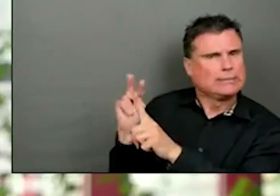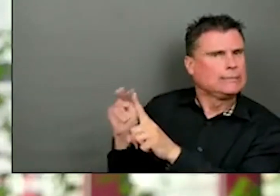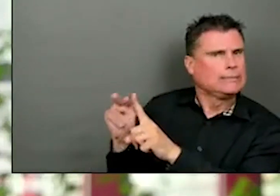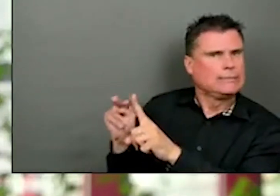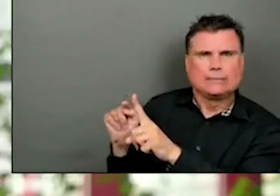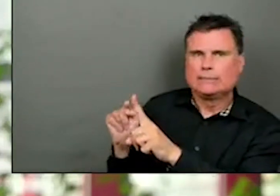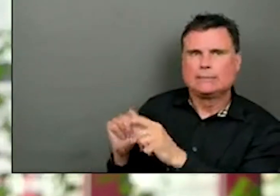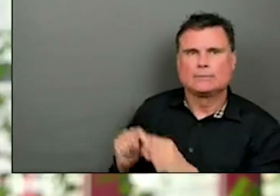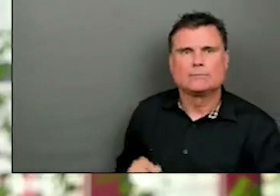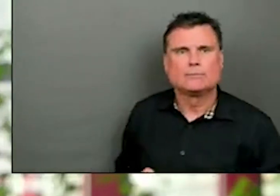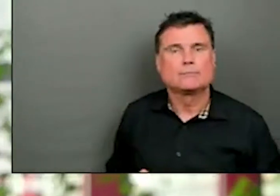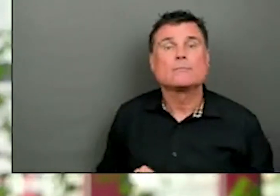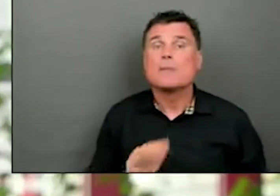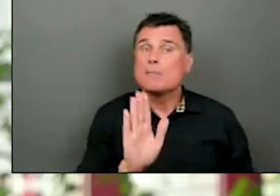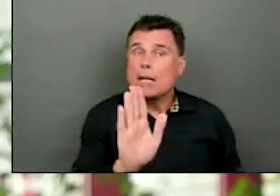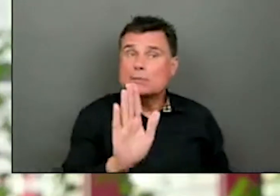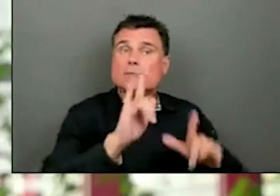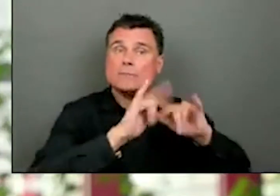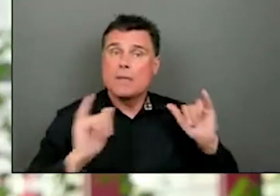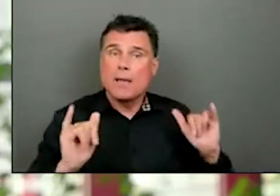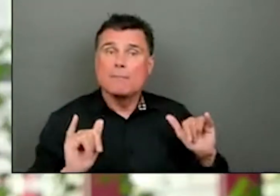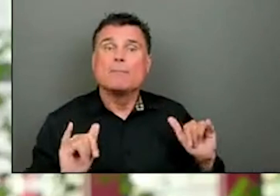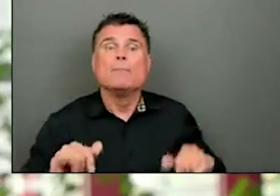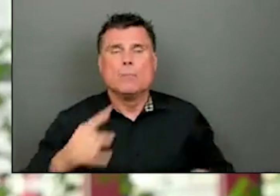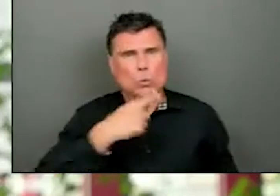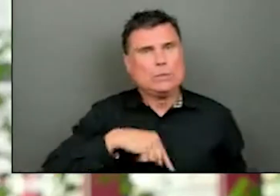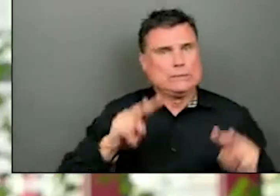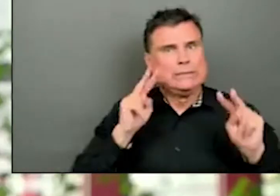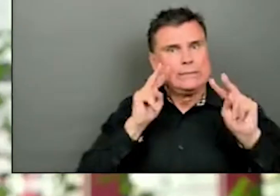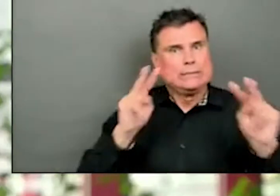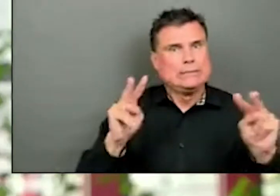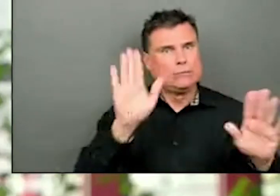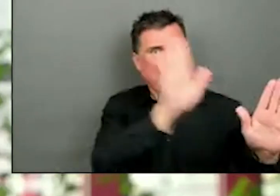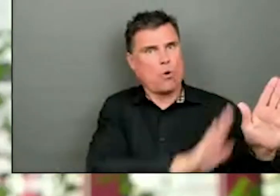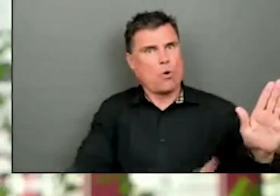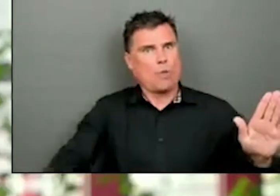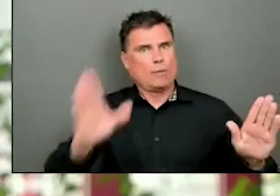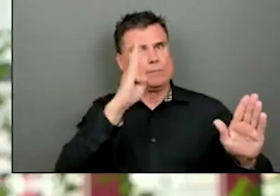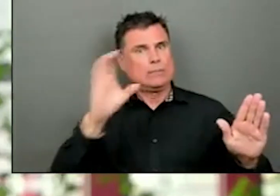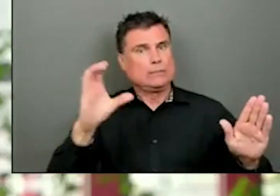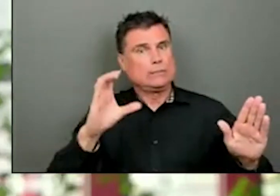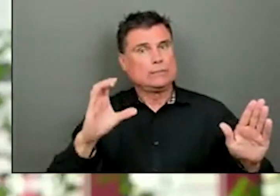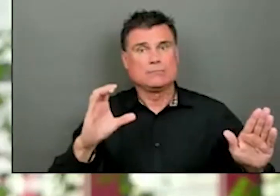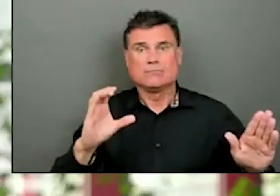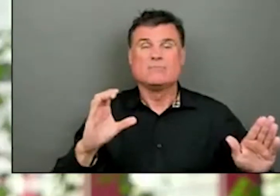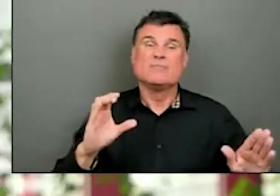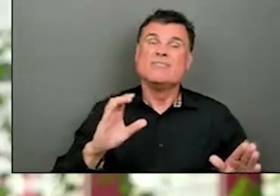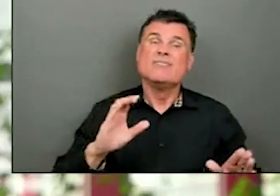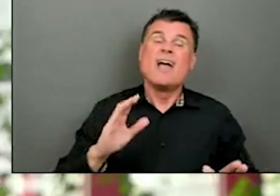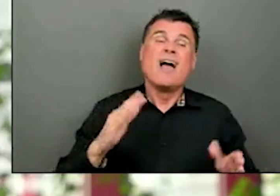of hope too that the teams across the province as tired as they are are doing an amazing job at uh